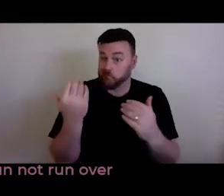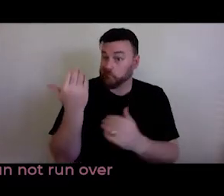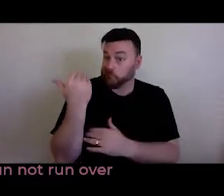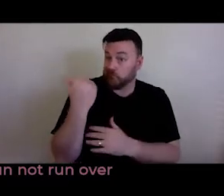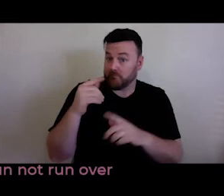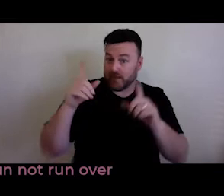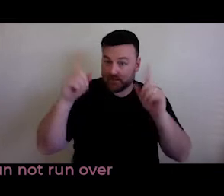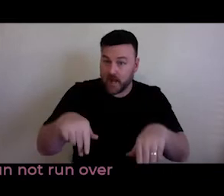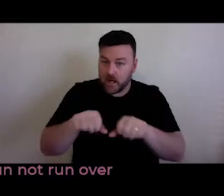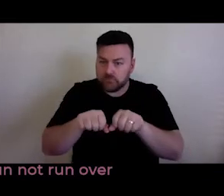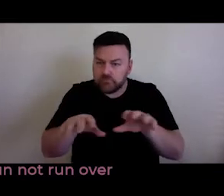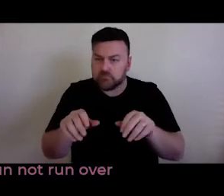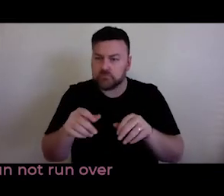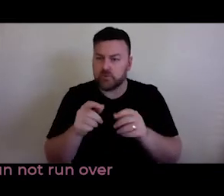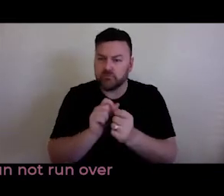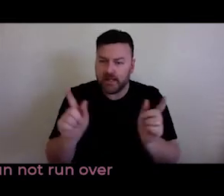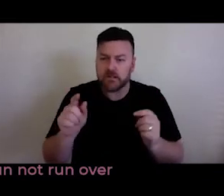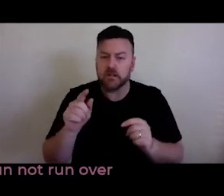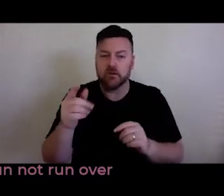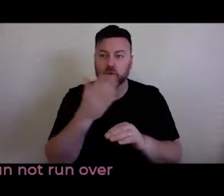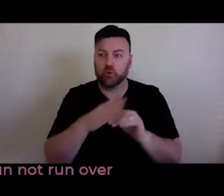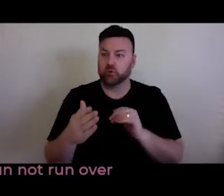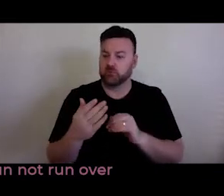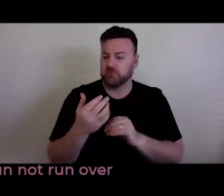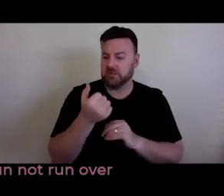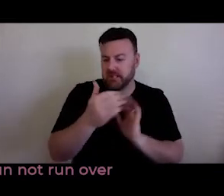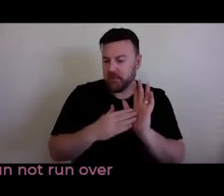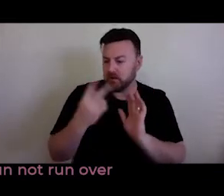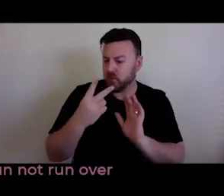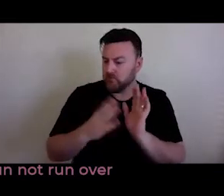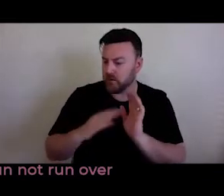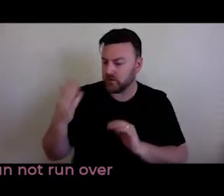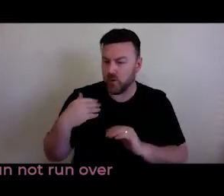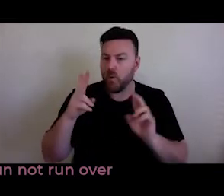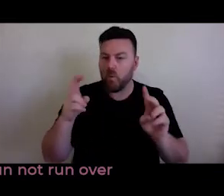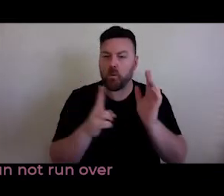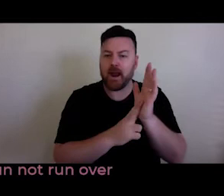of six to 12 months. This is called NDI. It's netwalk device interface